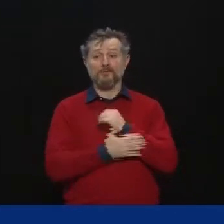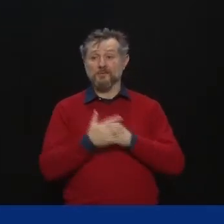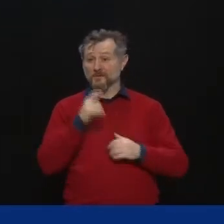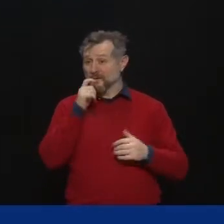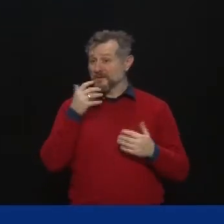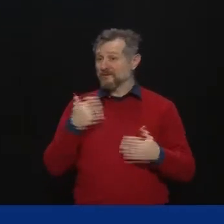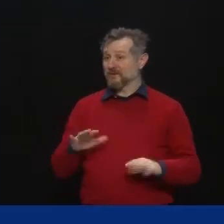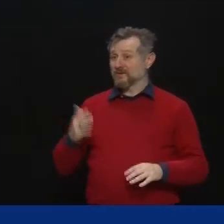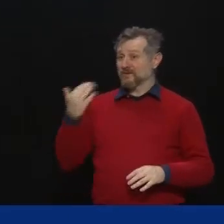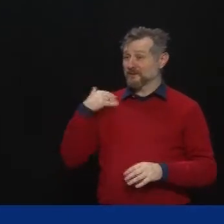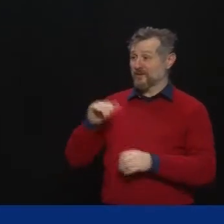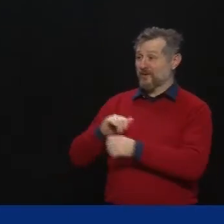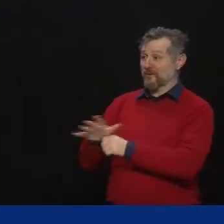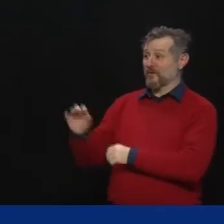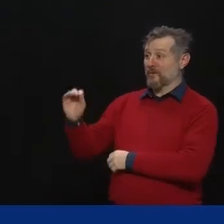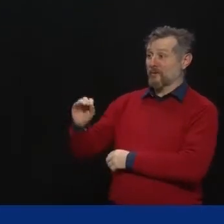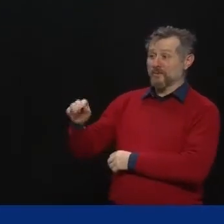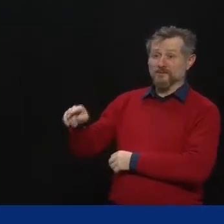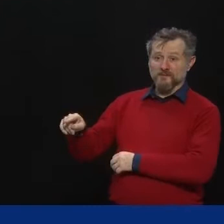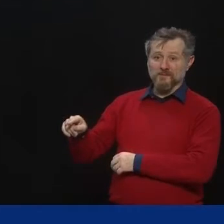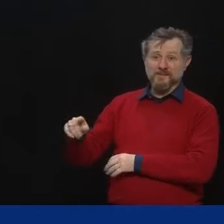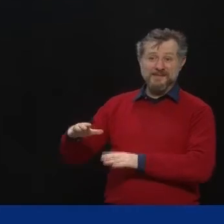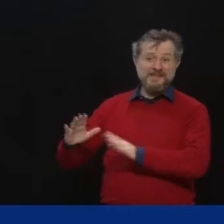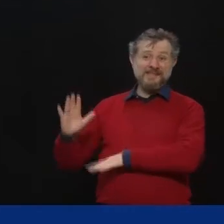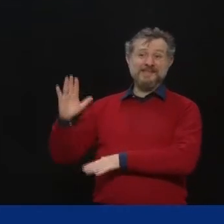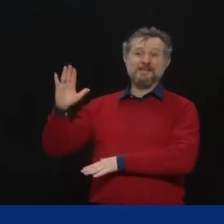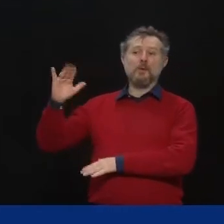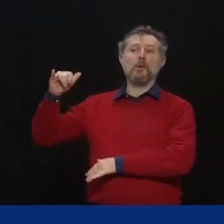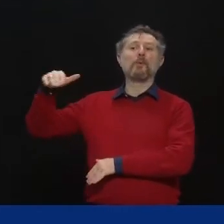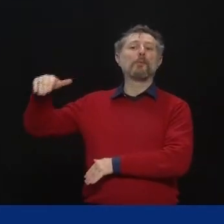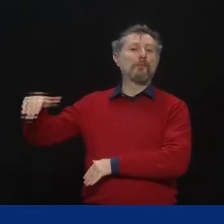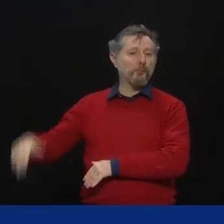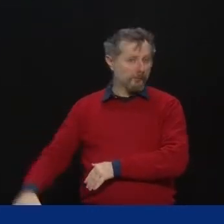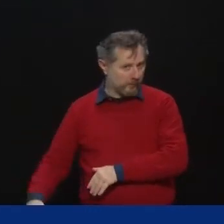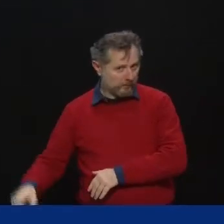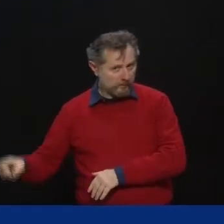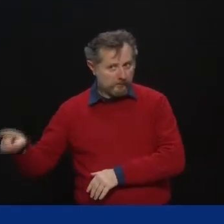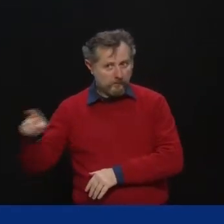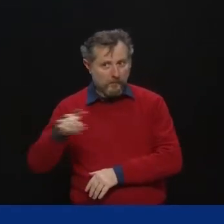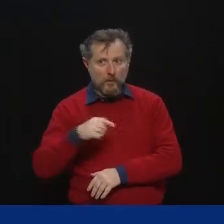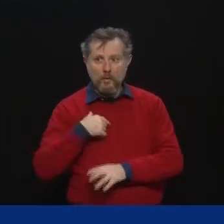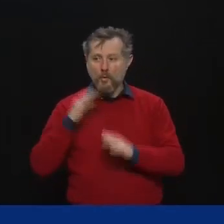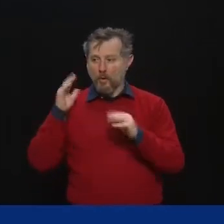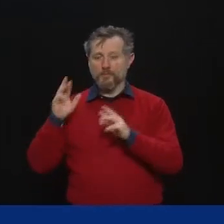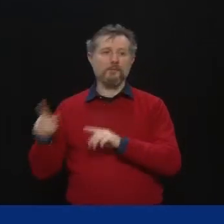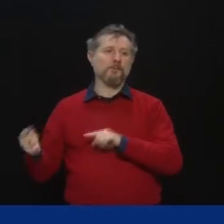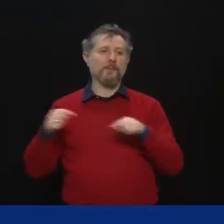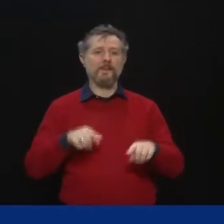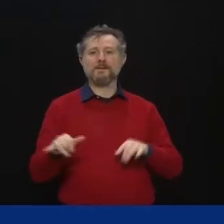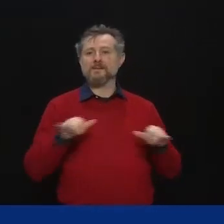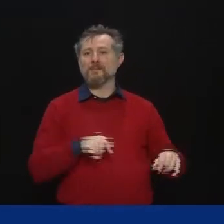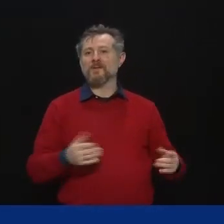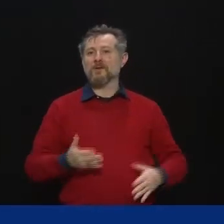WHAT WE'RE SEEING ALL OVER THIS COUNTRY. SOMETHING THAT WAS FORESEEN ONCE OMICRON MADE ITS WAY TO THE NATION. WE ARE STARTING TO SEE SOME OTHER ENCOURAGING NEWS FROM THE OTHER NATIONS AFFECTED.